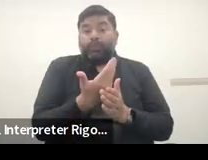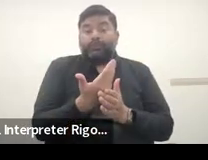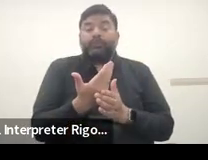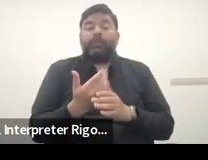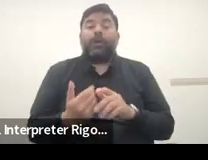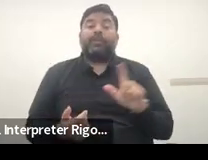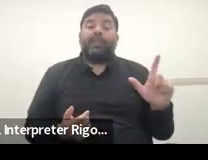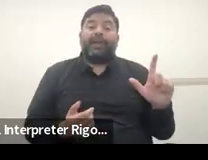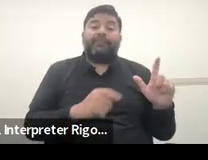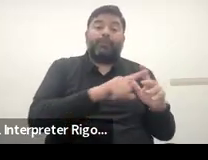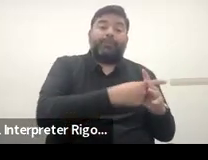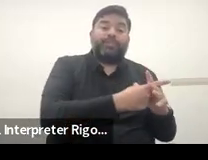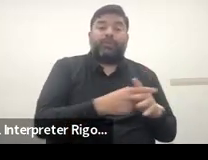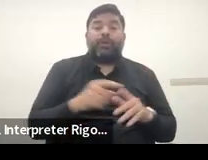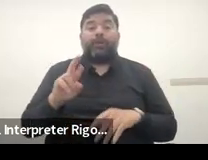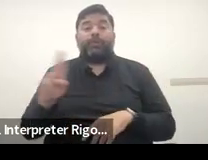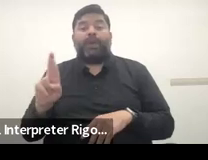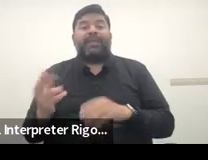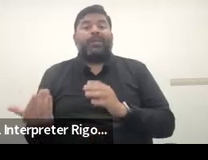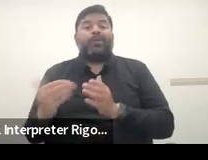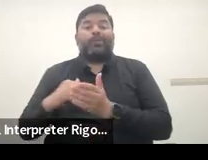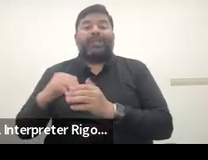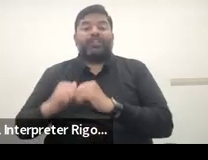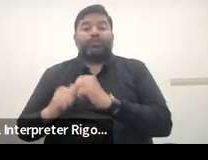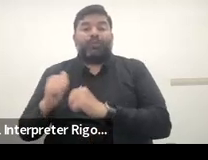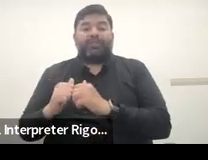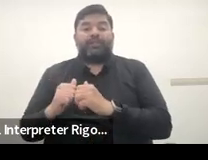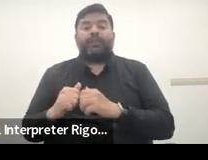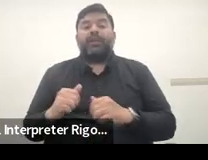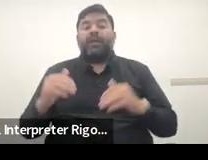on the right as the reconstructed, and then the sign for protest as well. It is a little bit difficult